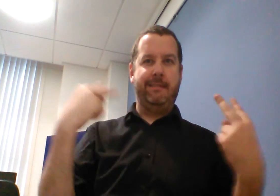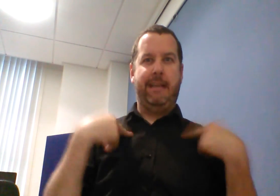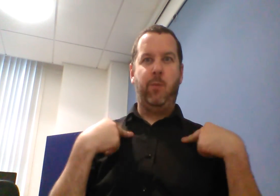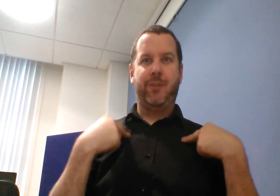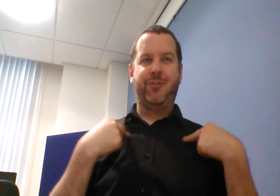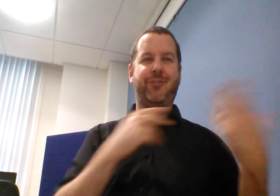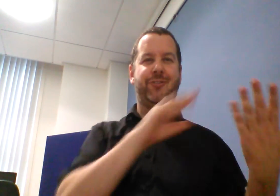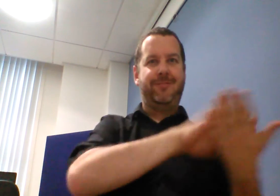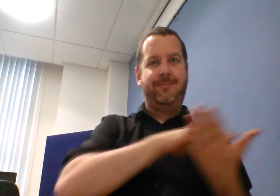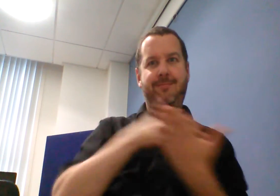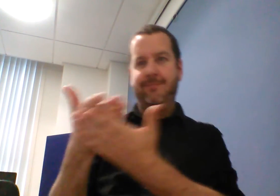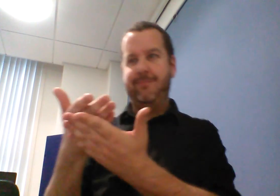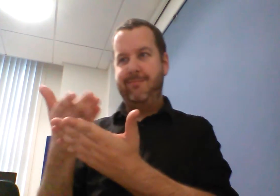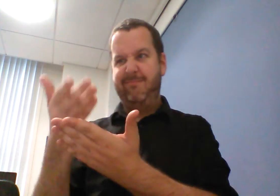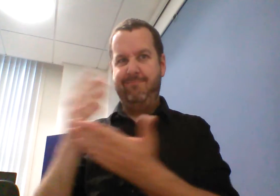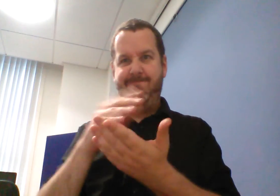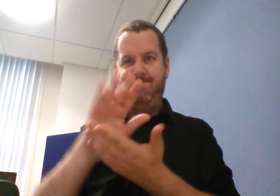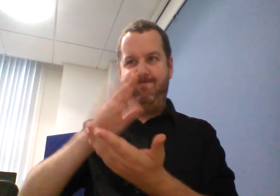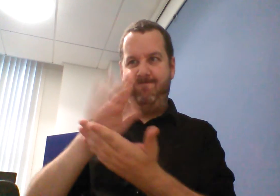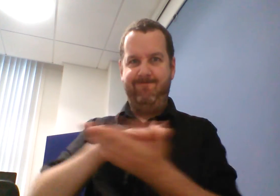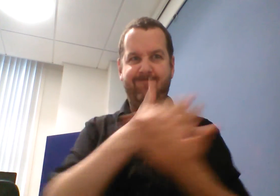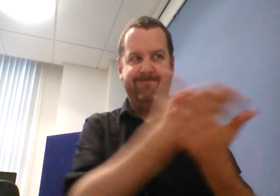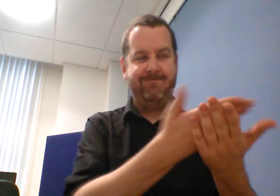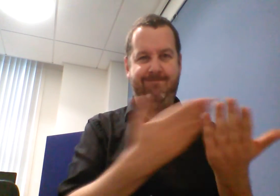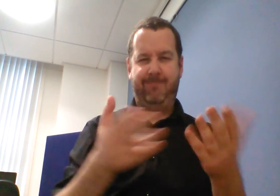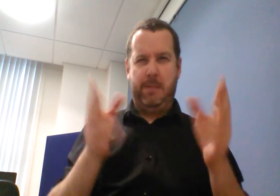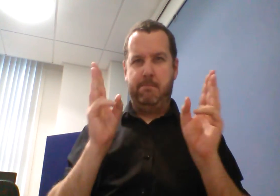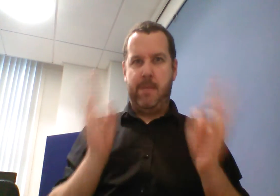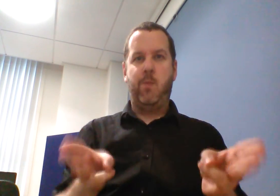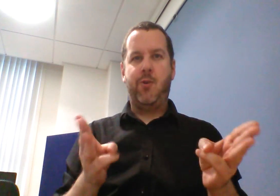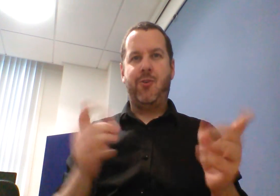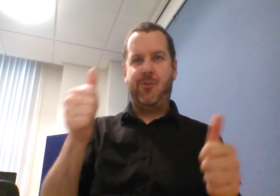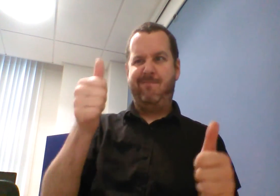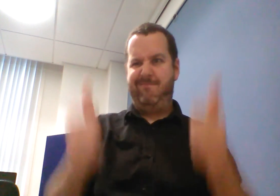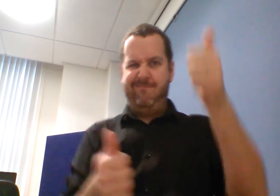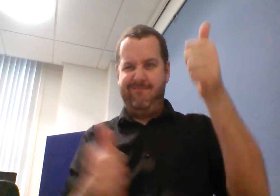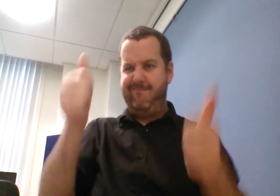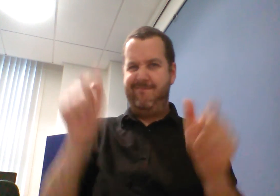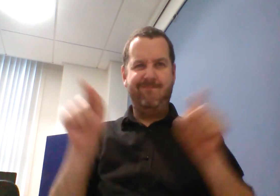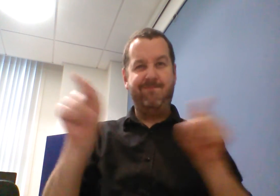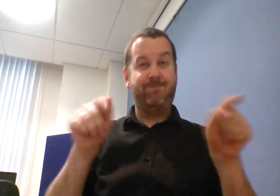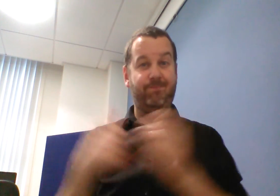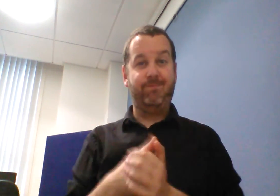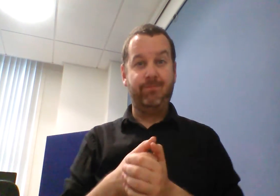language, translation, power, and relative ranking.